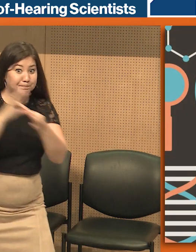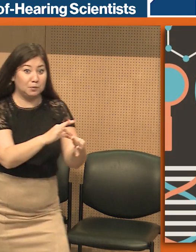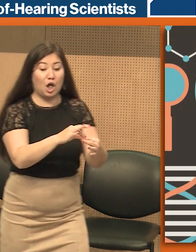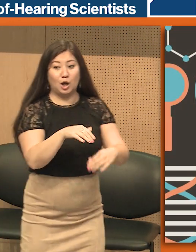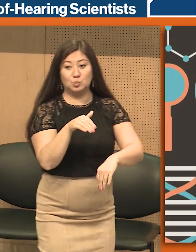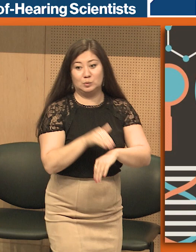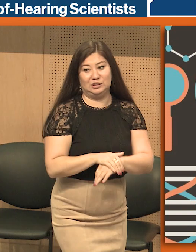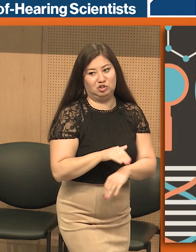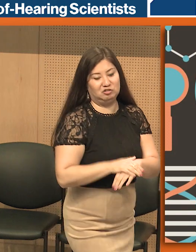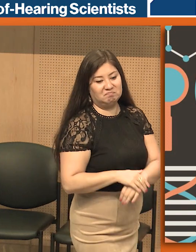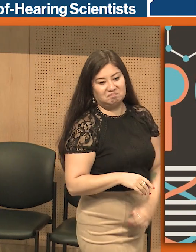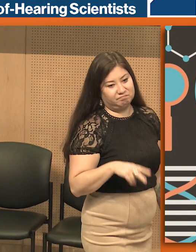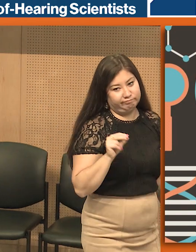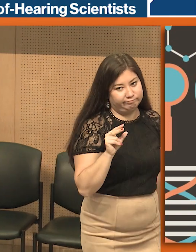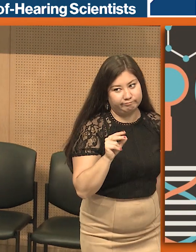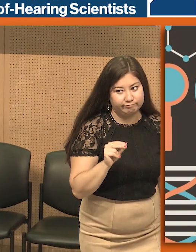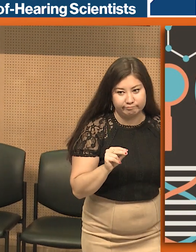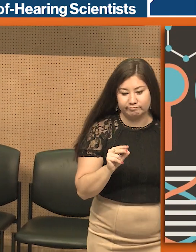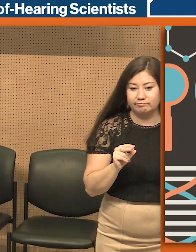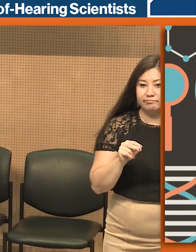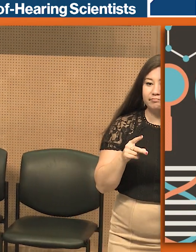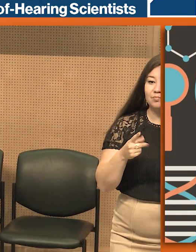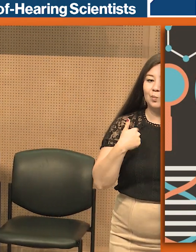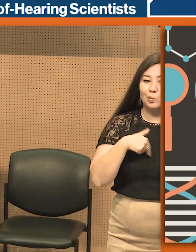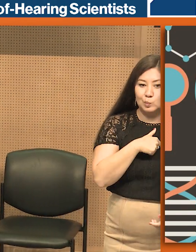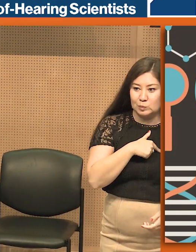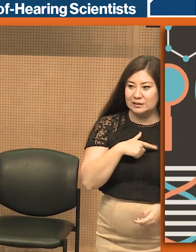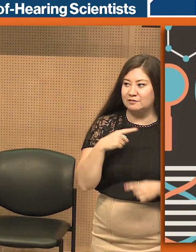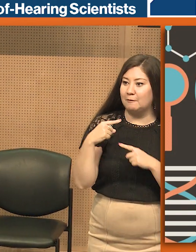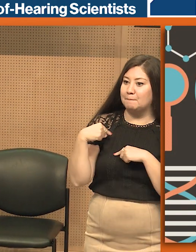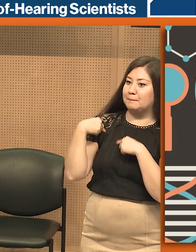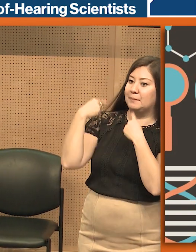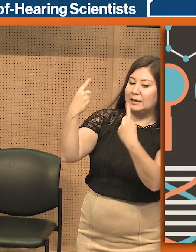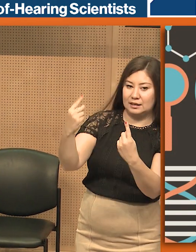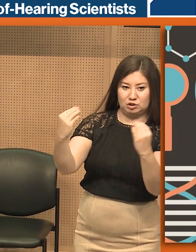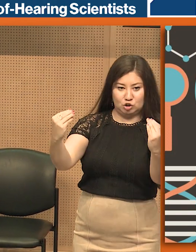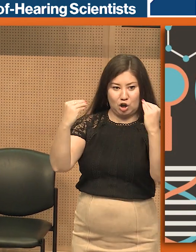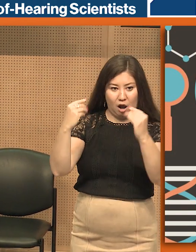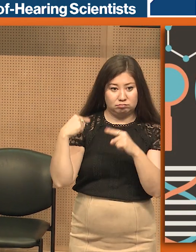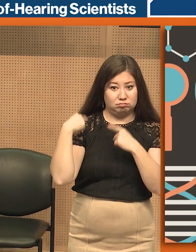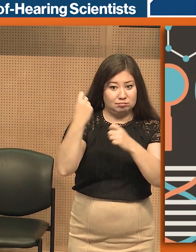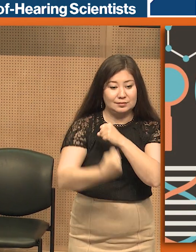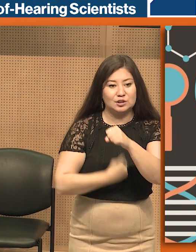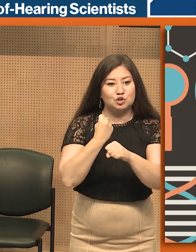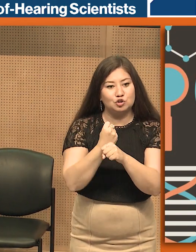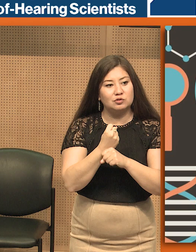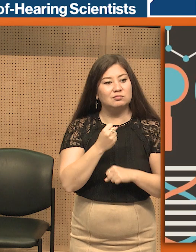Science concepts do not belong solely to English. For years and years, we've understood